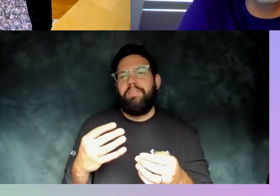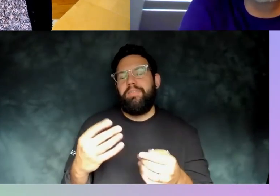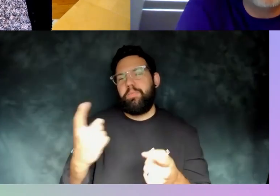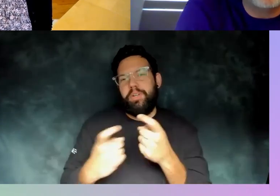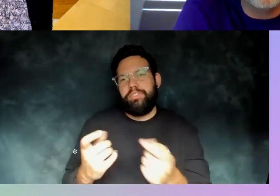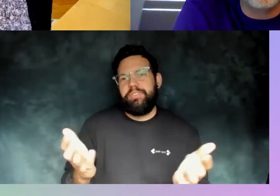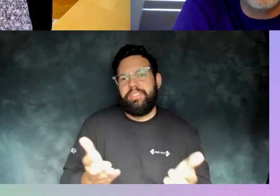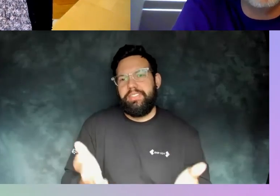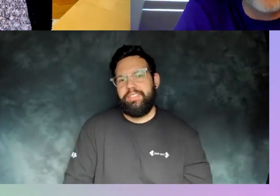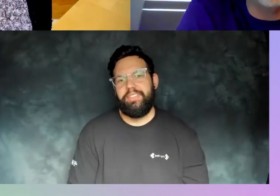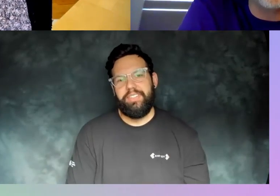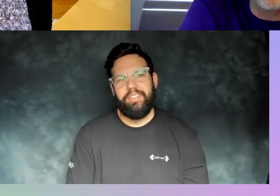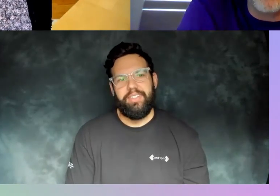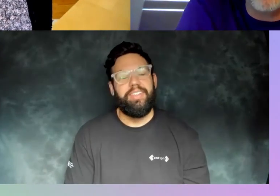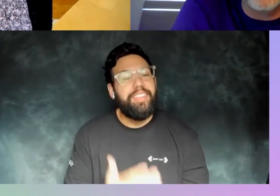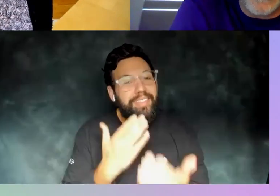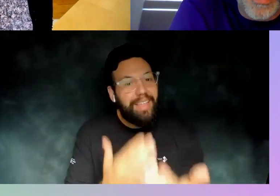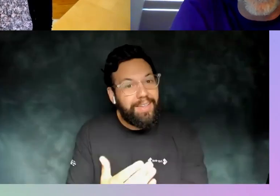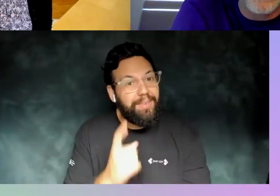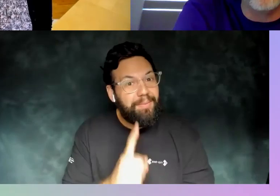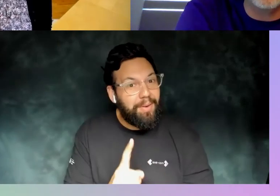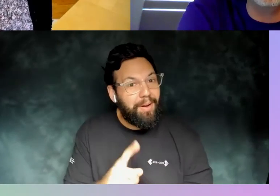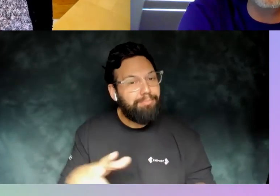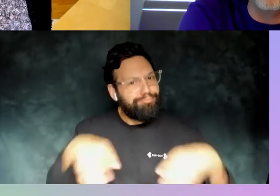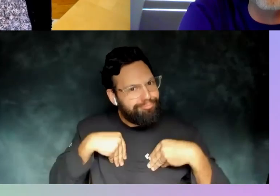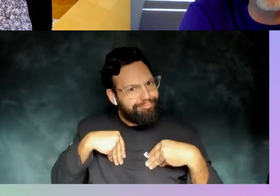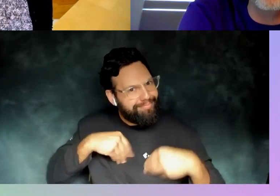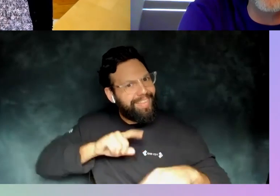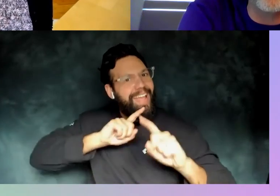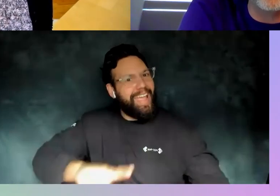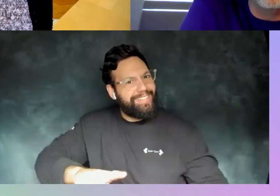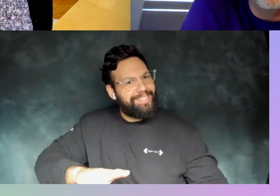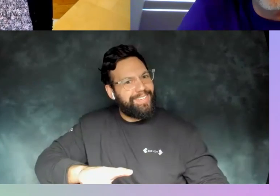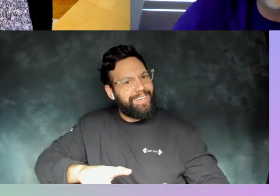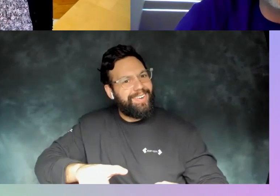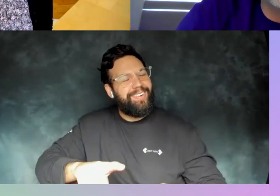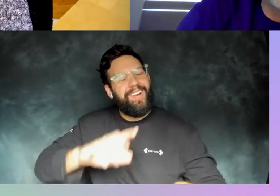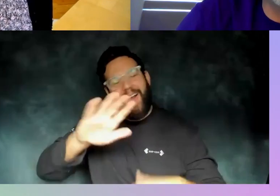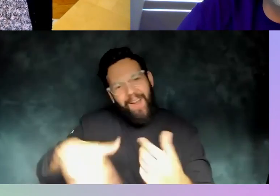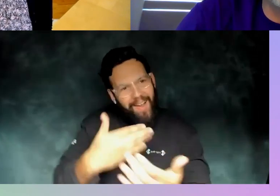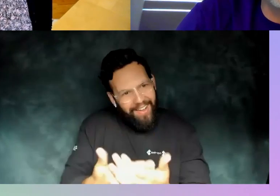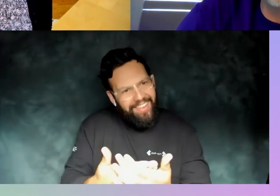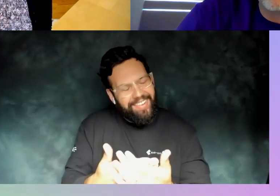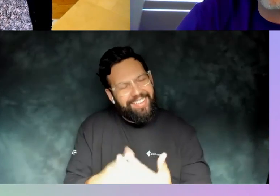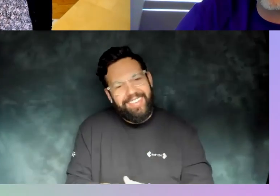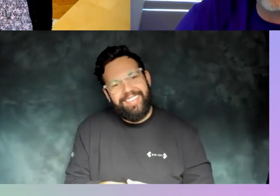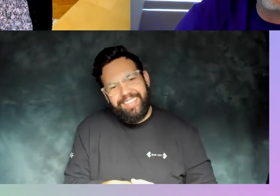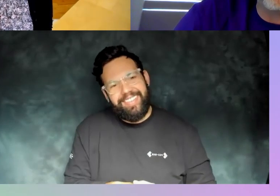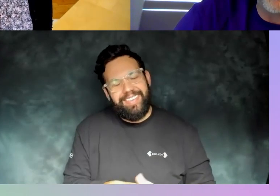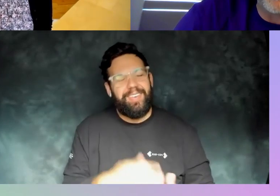another day. The point is we're showing this is another label, another placeholder, and it's visually persistent.